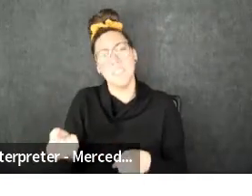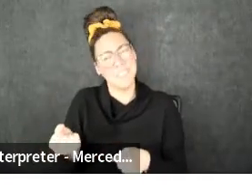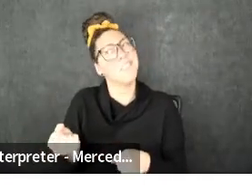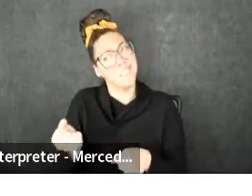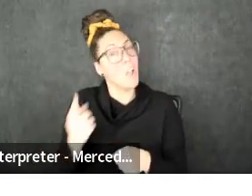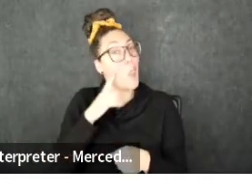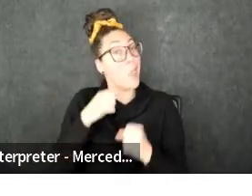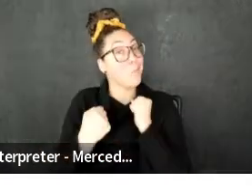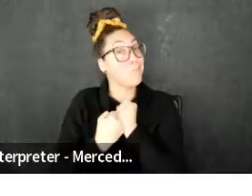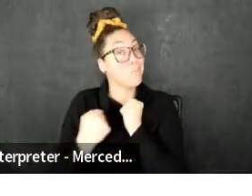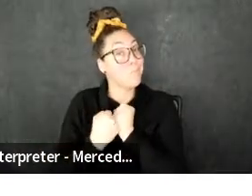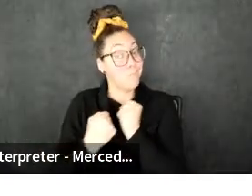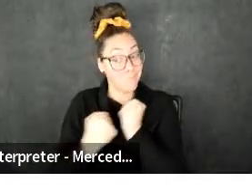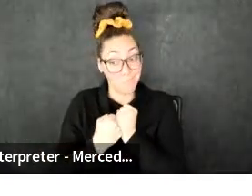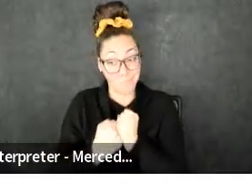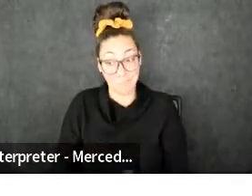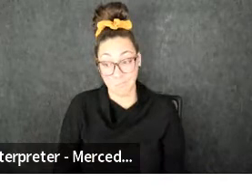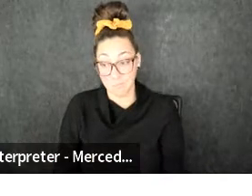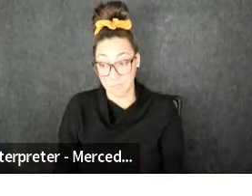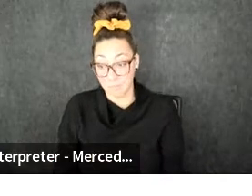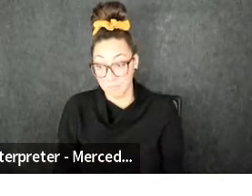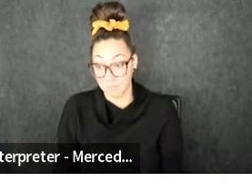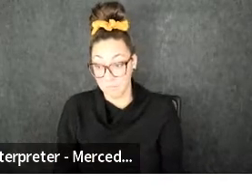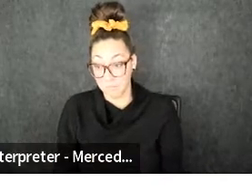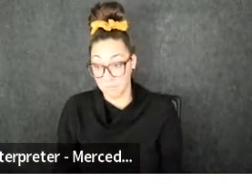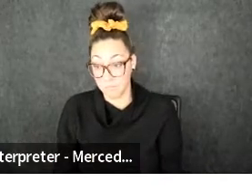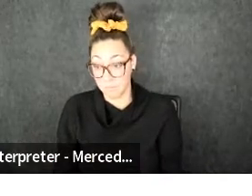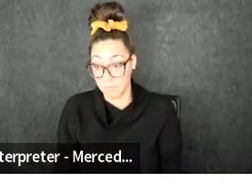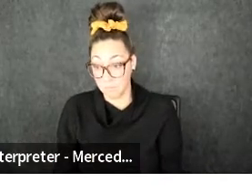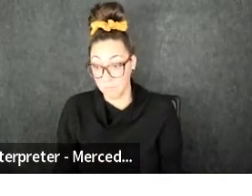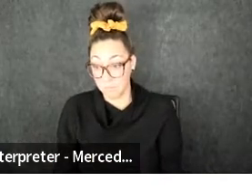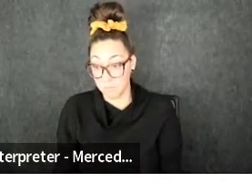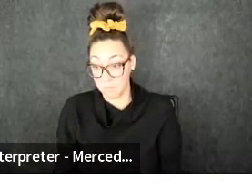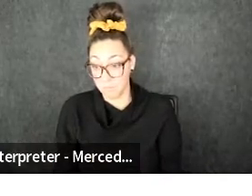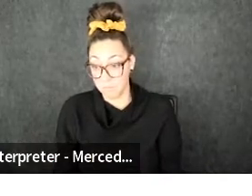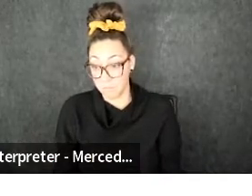They can help you sort of check that. And is that going to be a realistic goal?